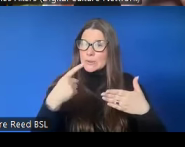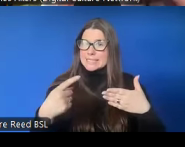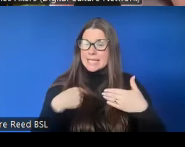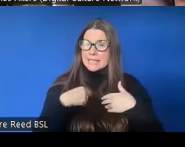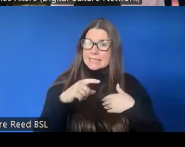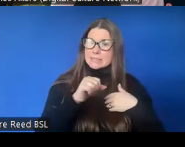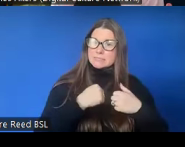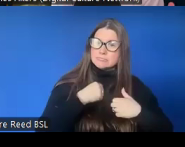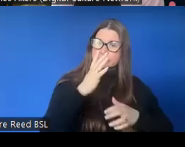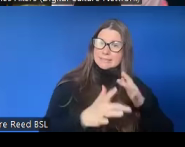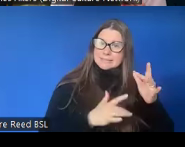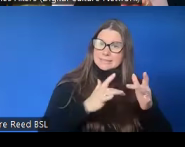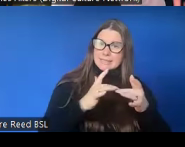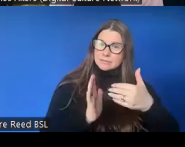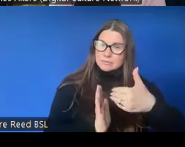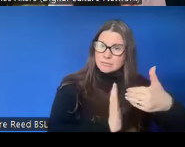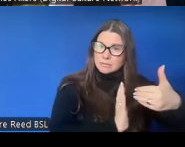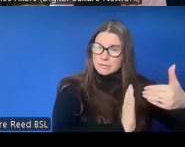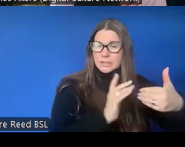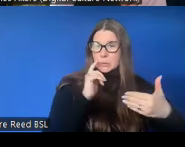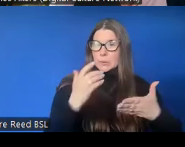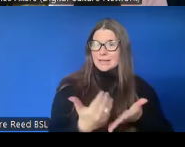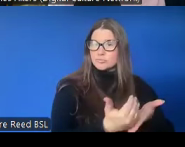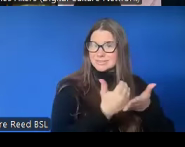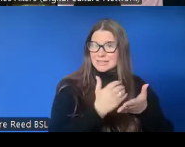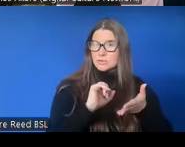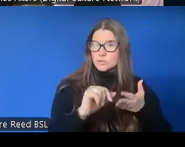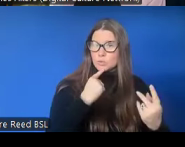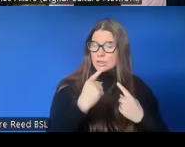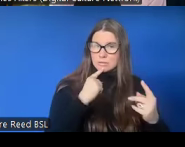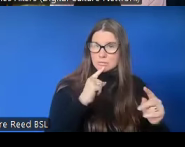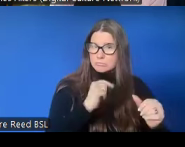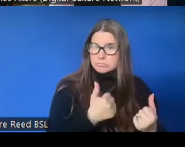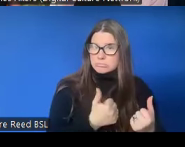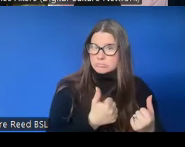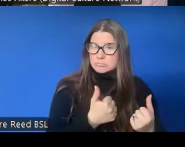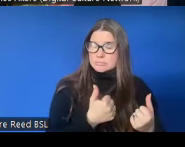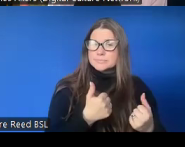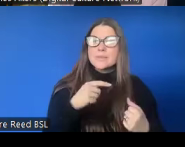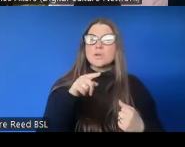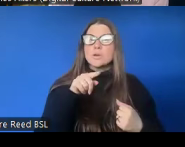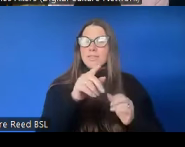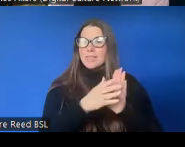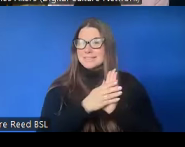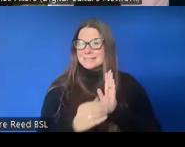There are ways to protect your data. In this example, it's showing